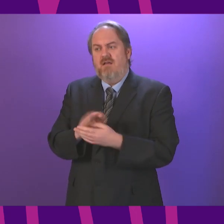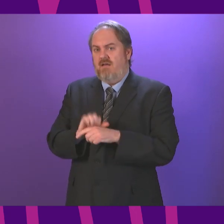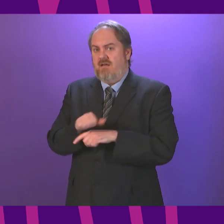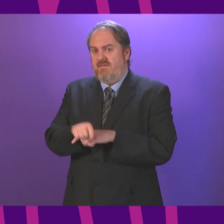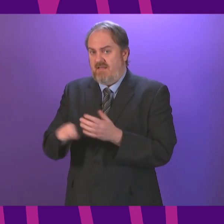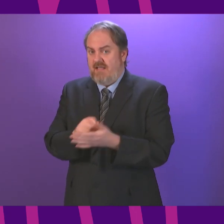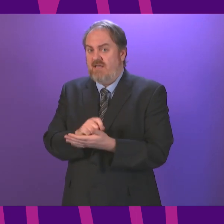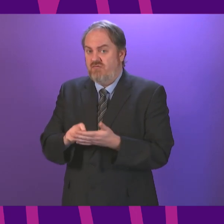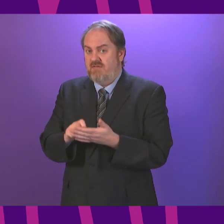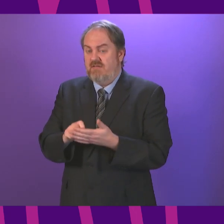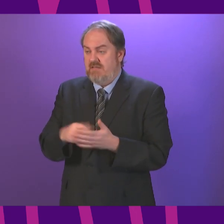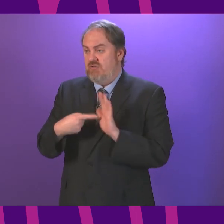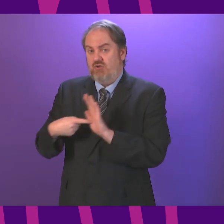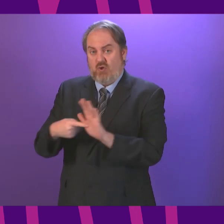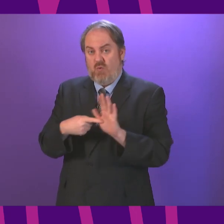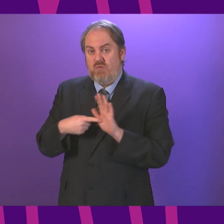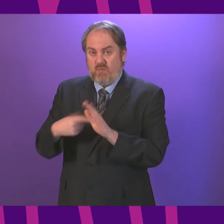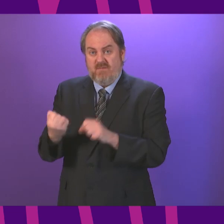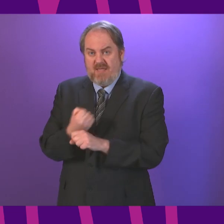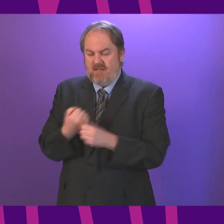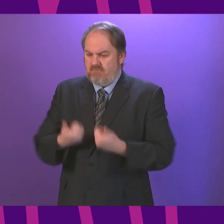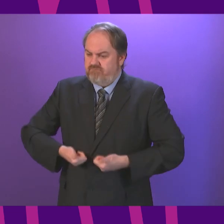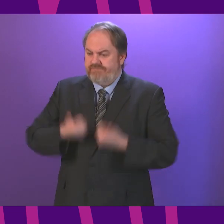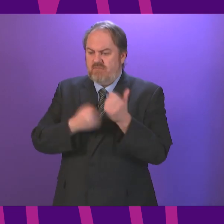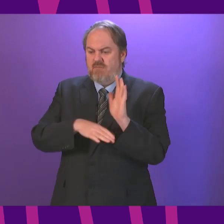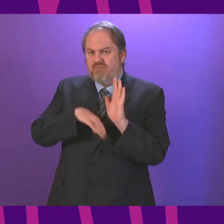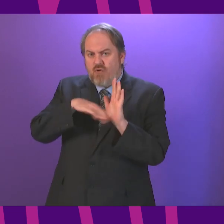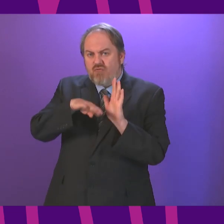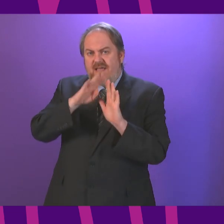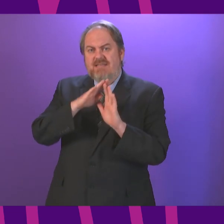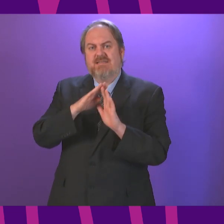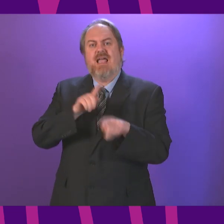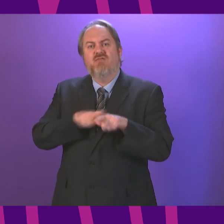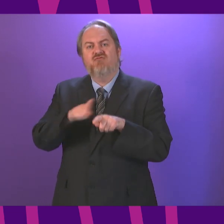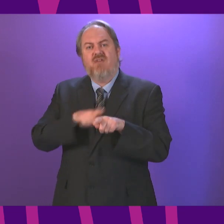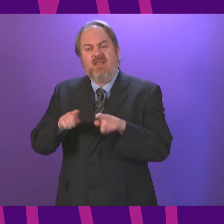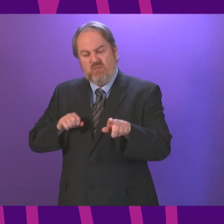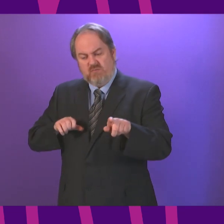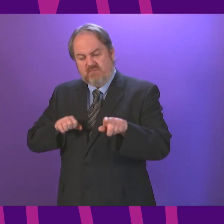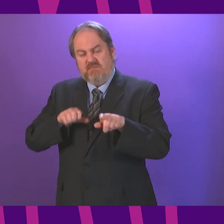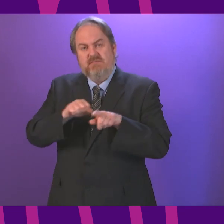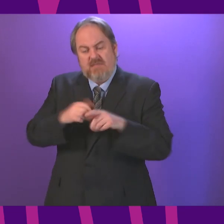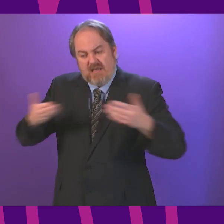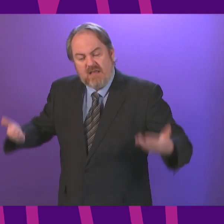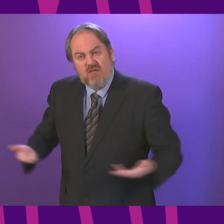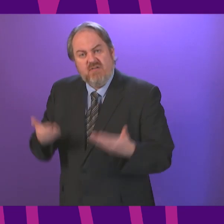much progress, both in raising attainment and in closing the attainment gap. It recognises